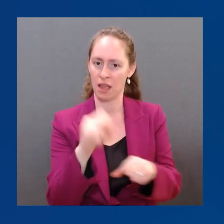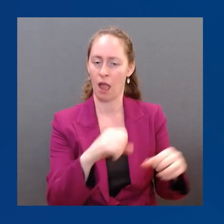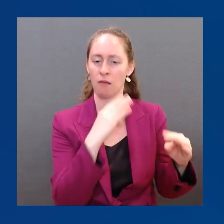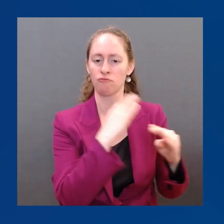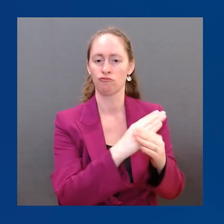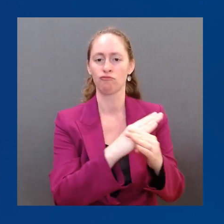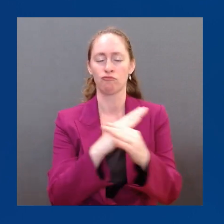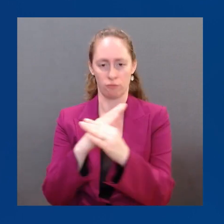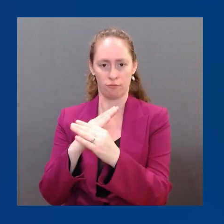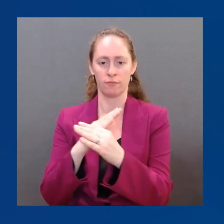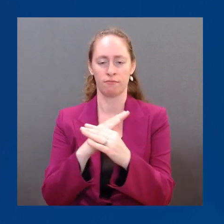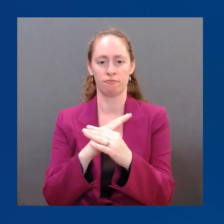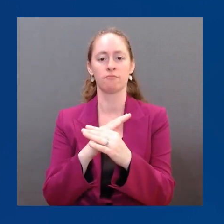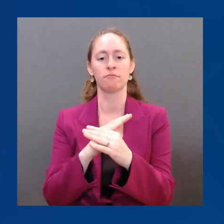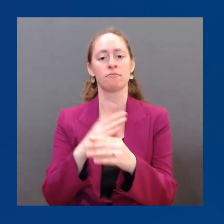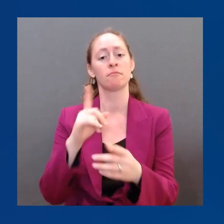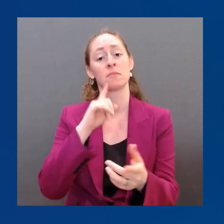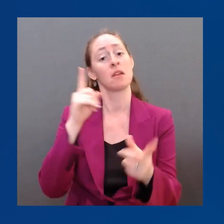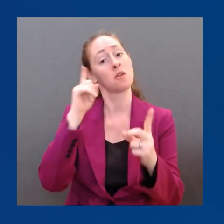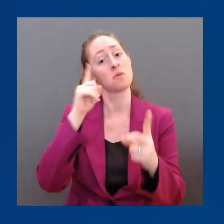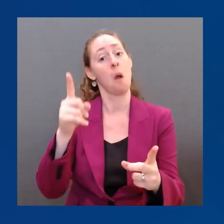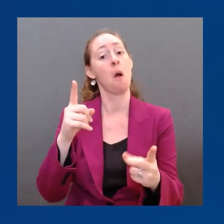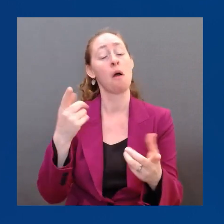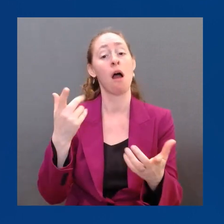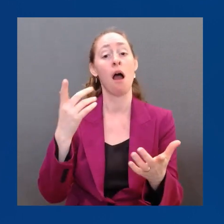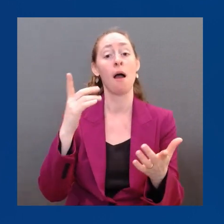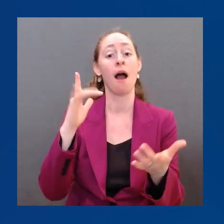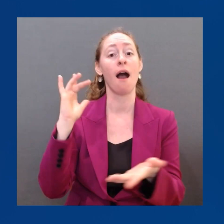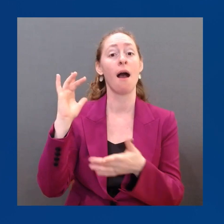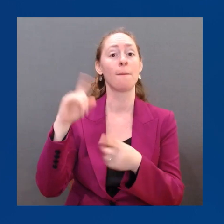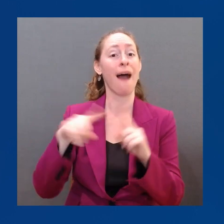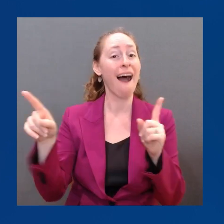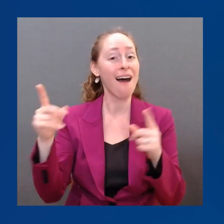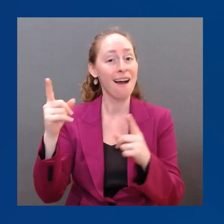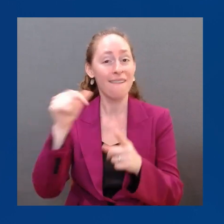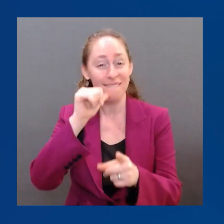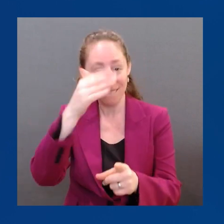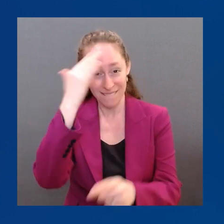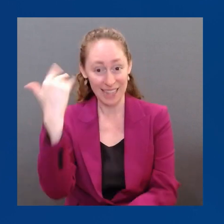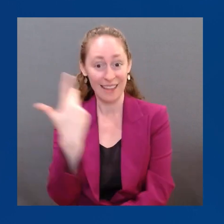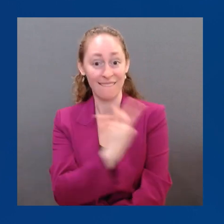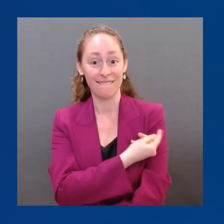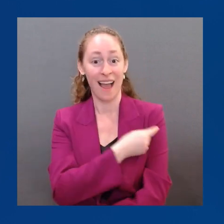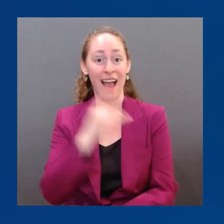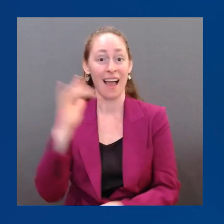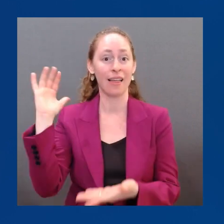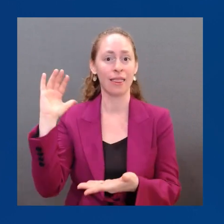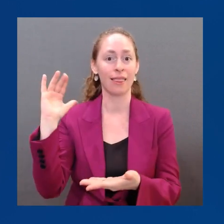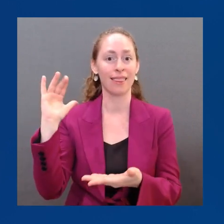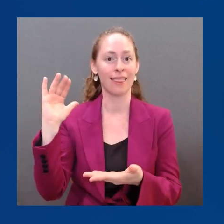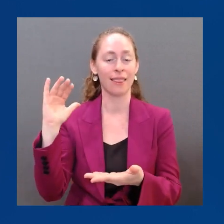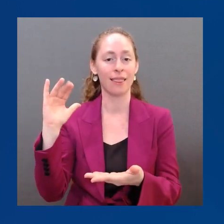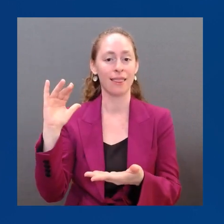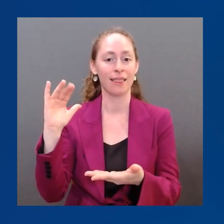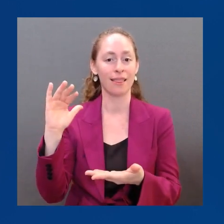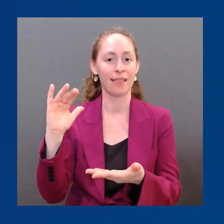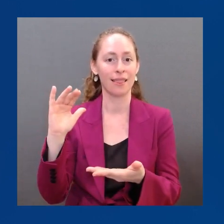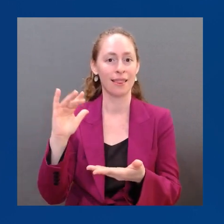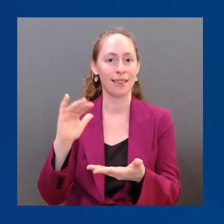becomes less protective over time, especially in the Omicron era. This is one of the reasons vaccines boosters